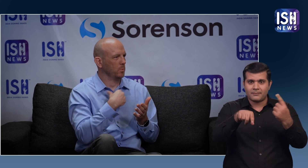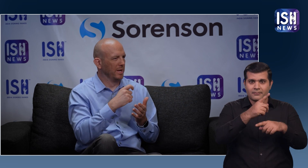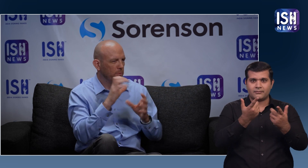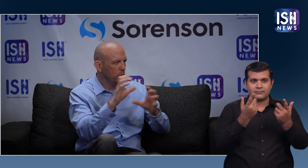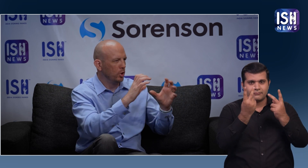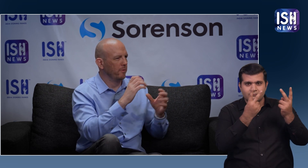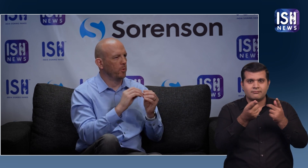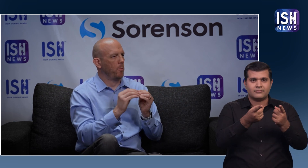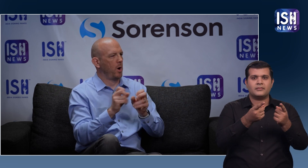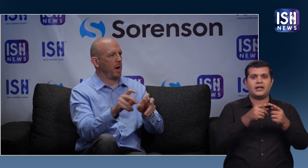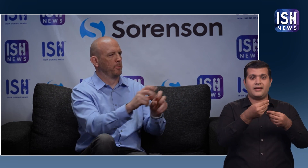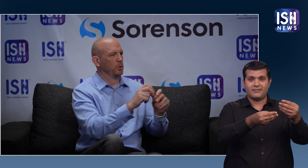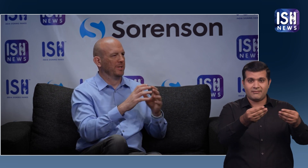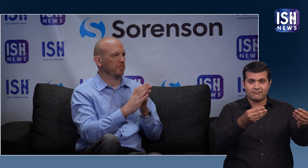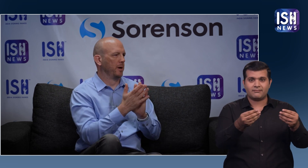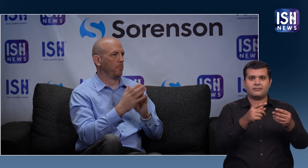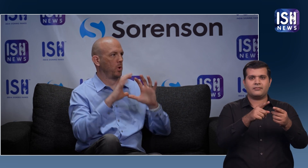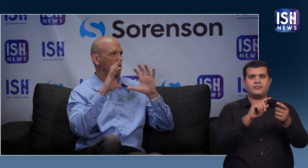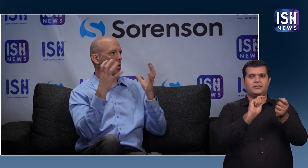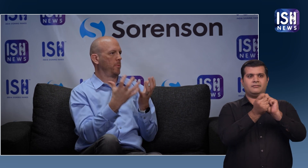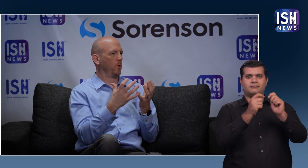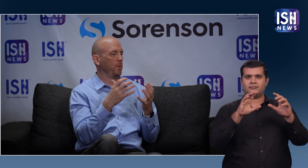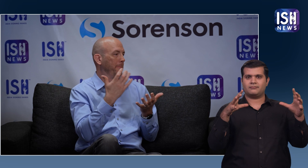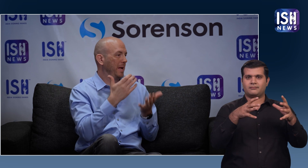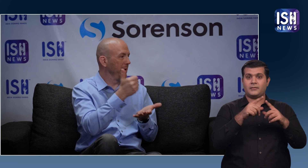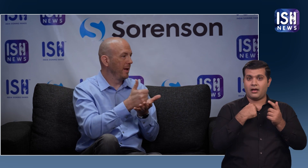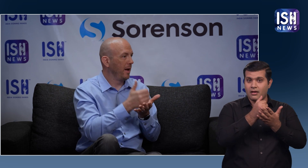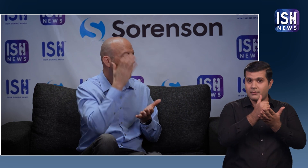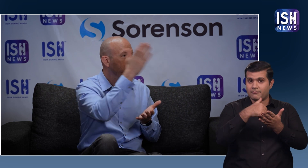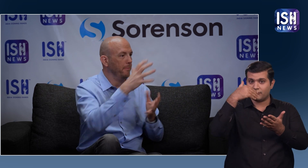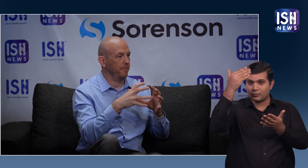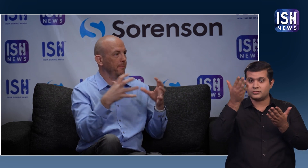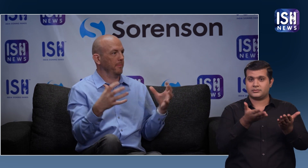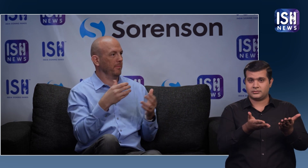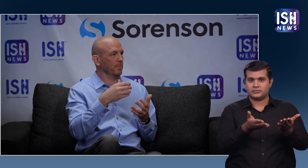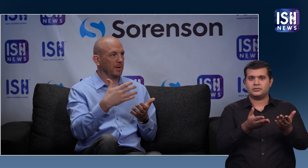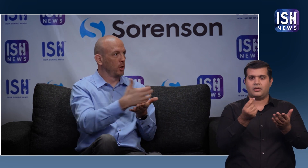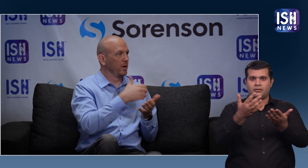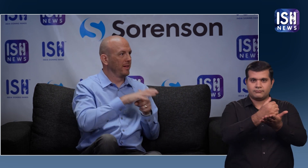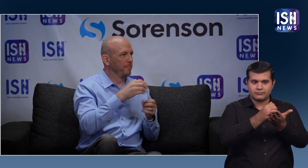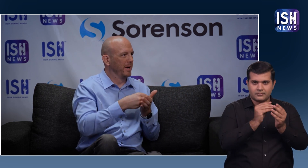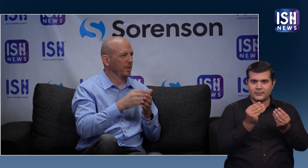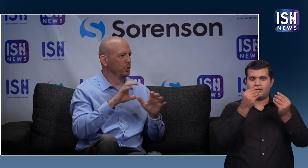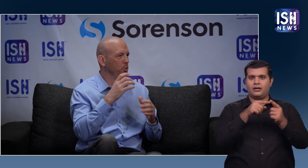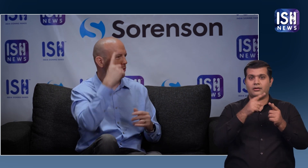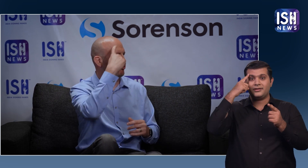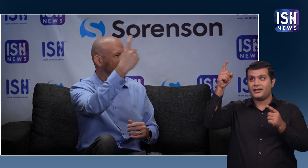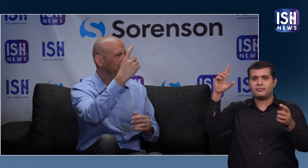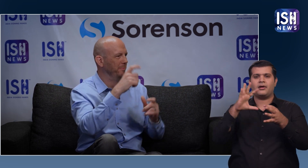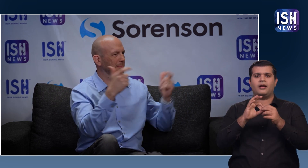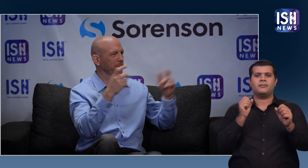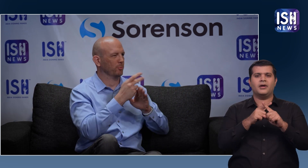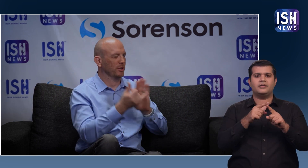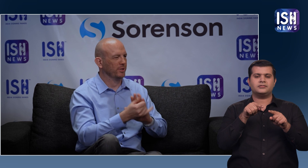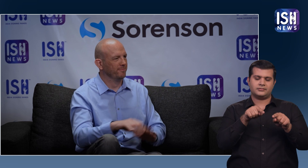We need to look around for more opportunities in becoming global, which will help in revenue for bigger dream projects.